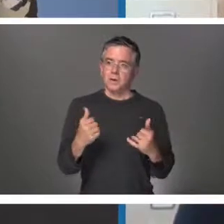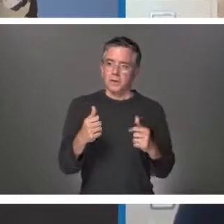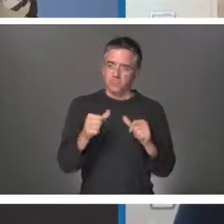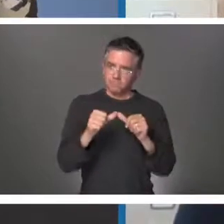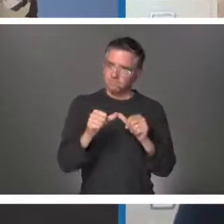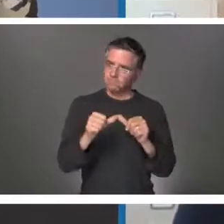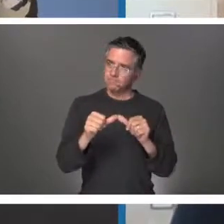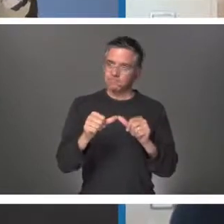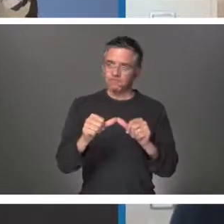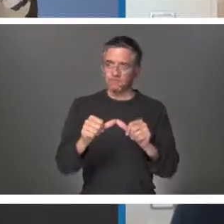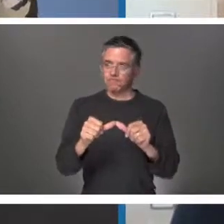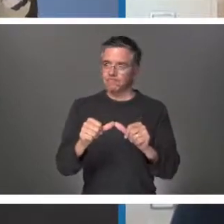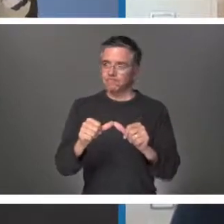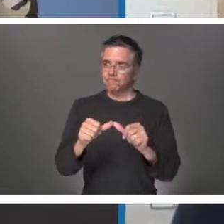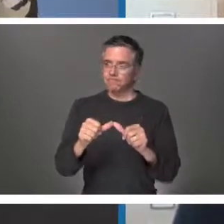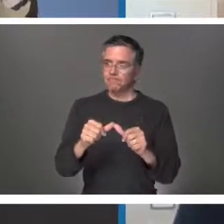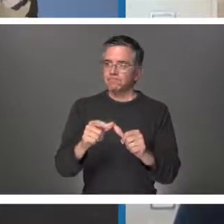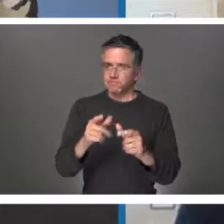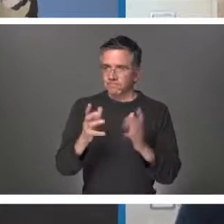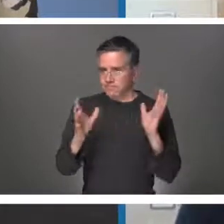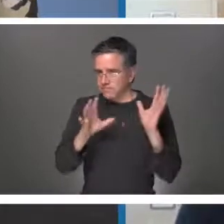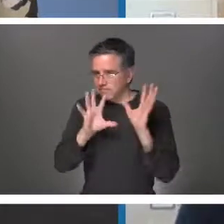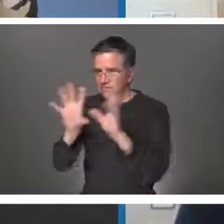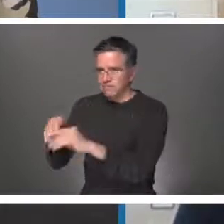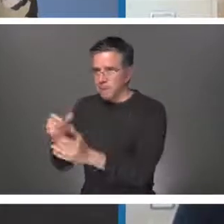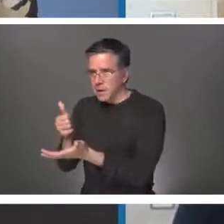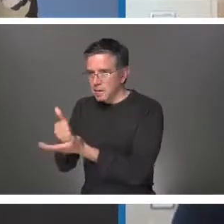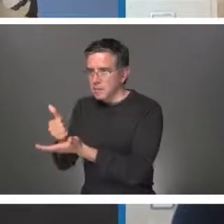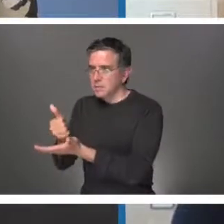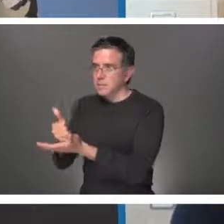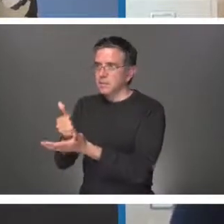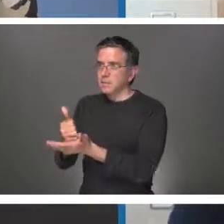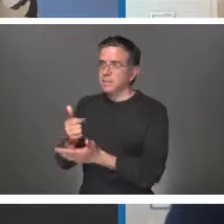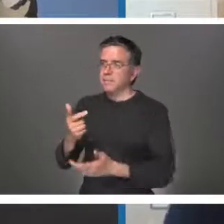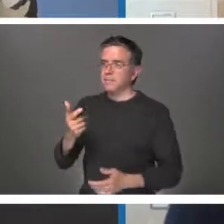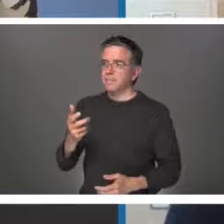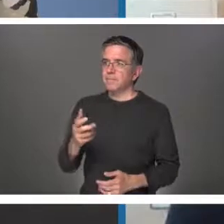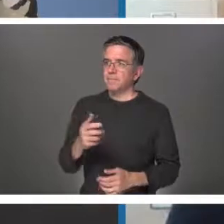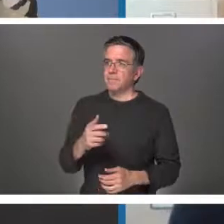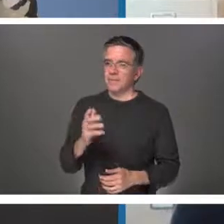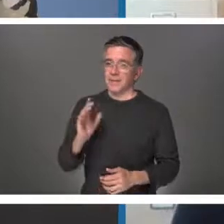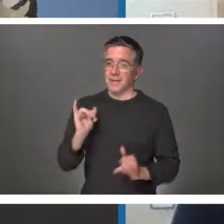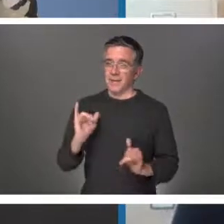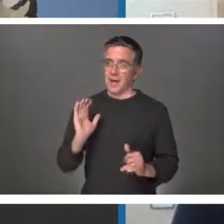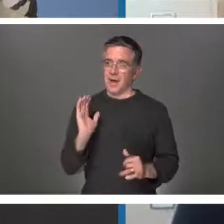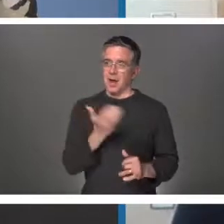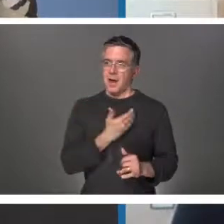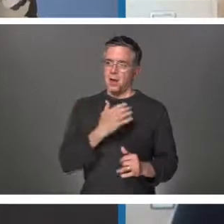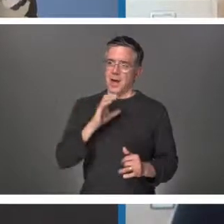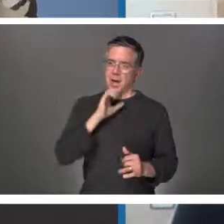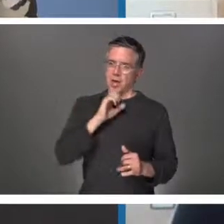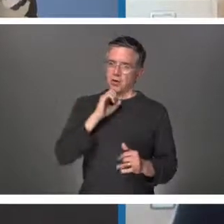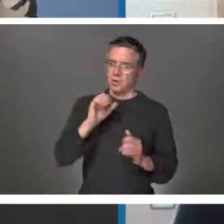We've also, our Aging & Disabilities Resources line, which is part of the other services